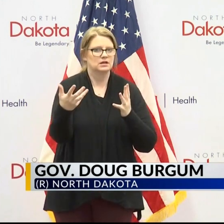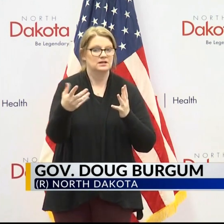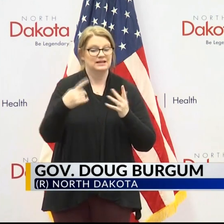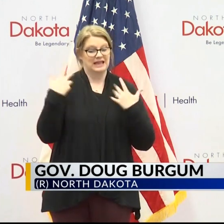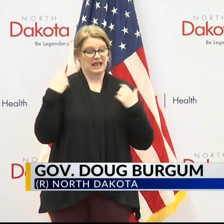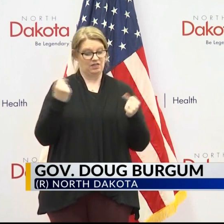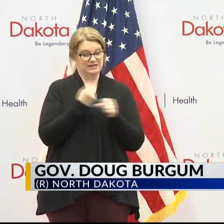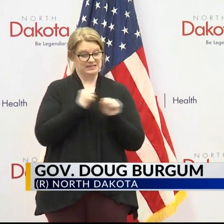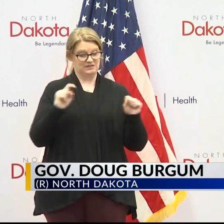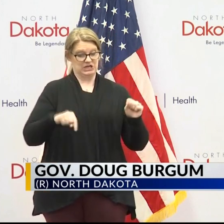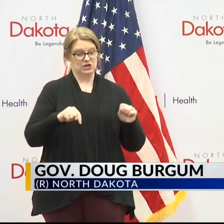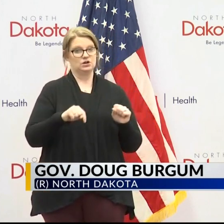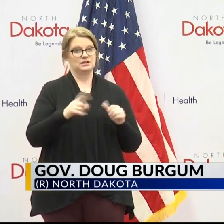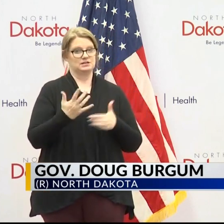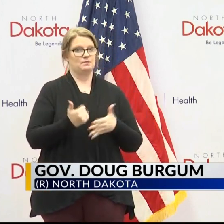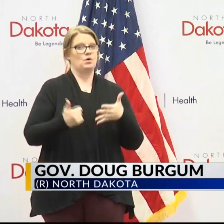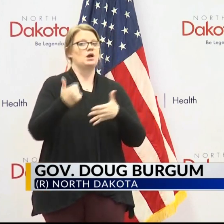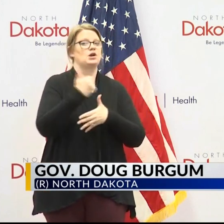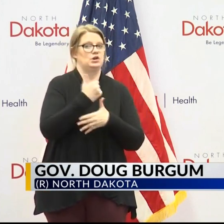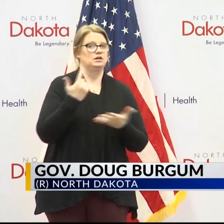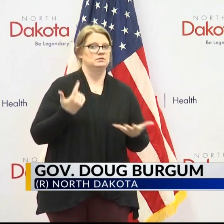GRATEFUL THAT THE DEPARTMENT OF HOMELAND SECURITY HAS EXTENDED INDEFINITELY THE REAL ID DEADLINE.